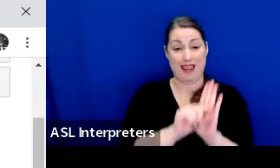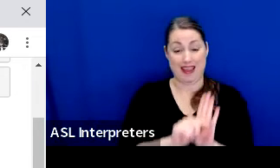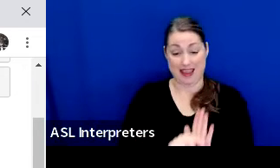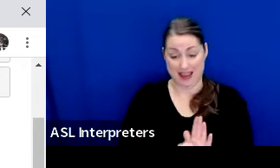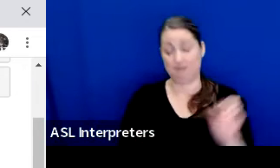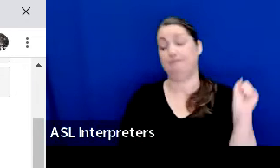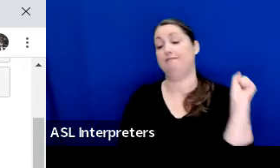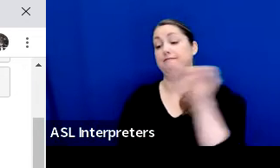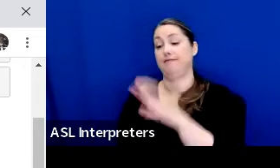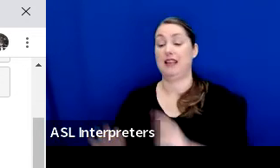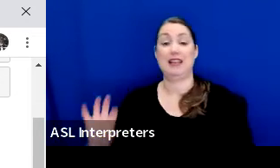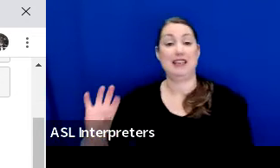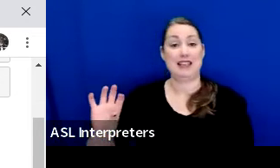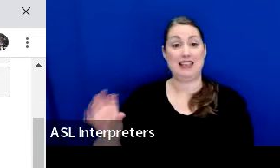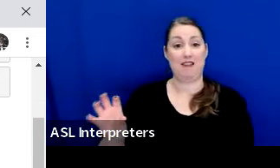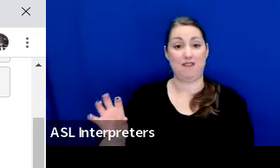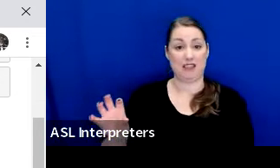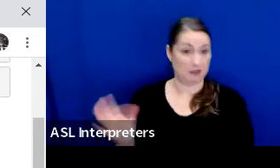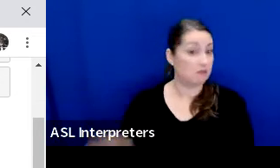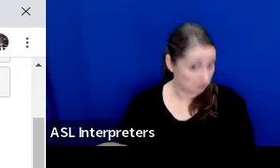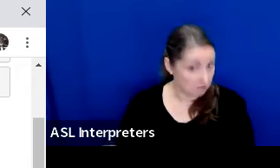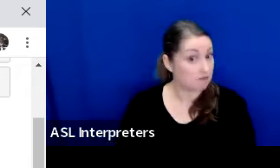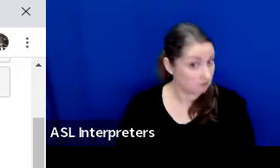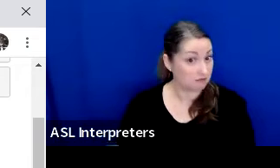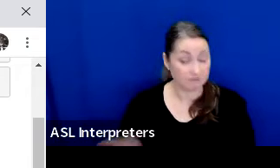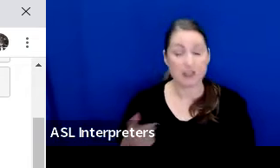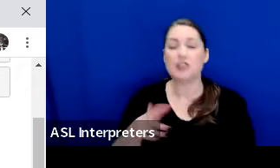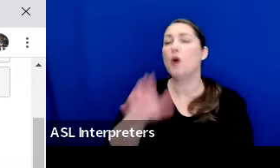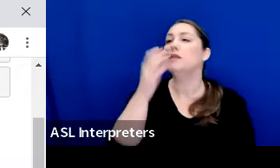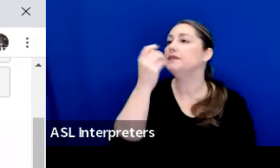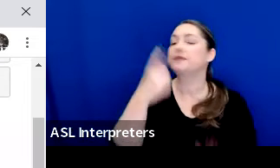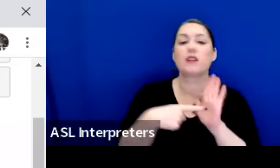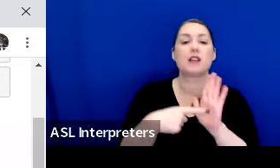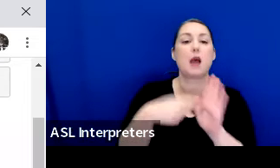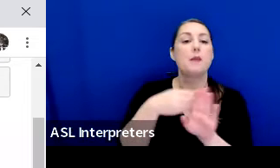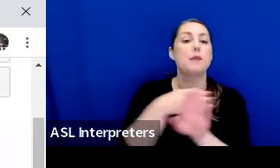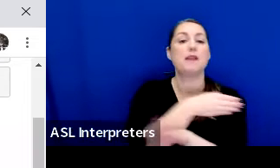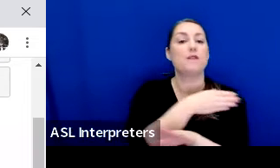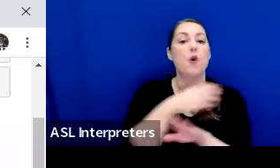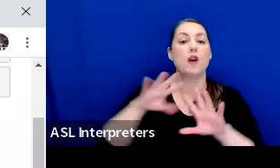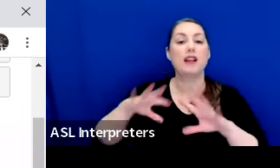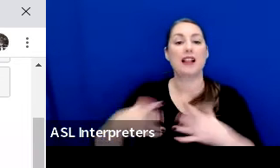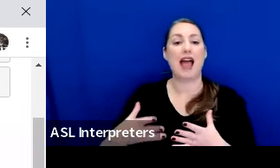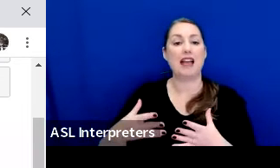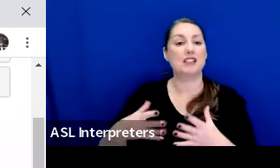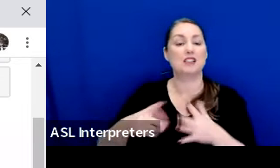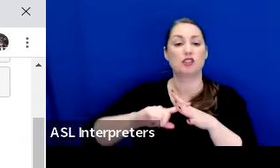you've imported the math course before class starts. You never even need to look at my open mouth if you don't want to.